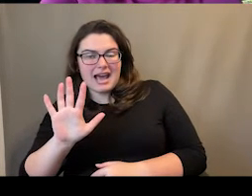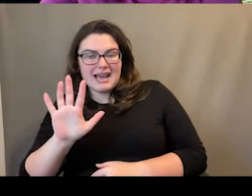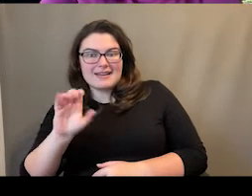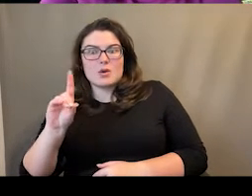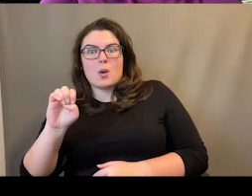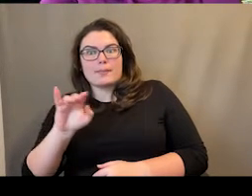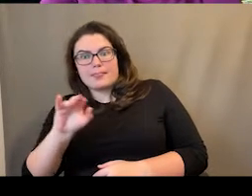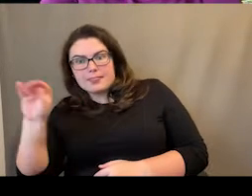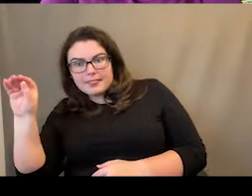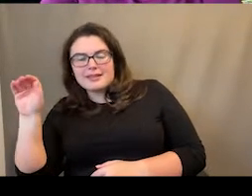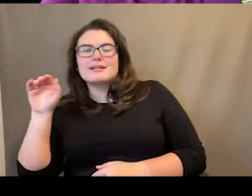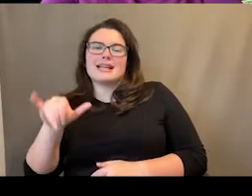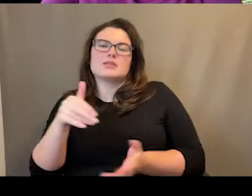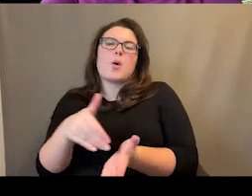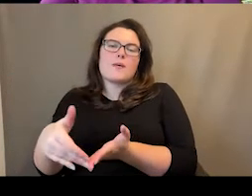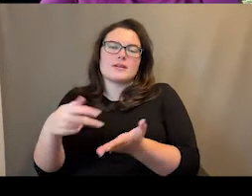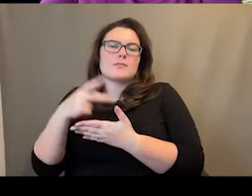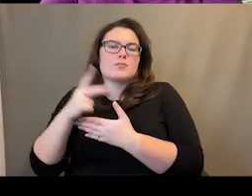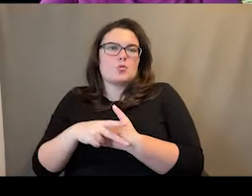afterwards that's often a program solicitation.